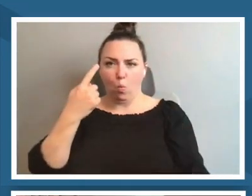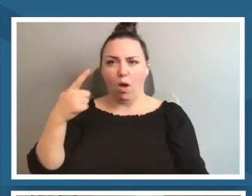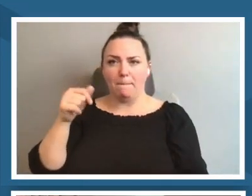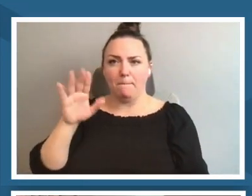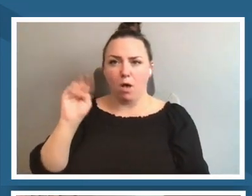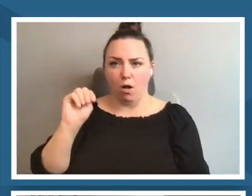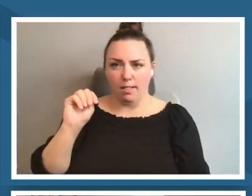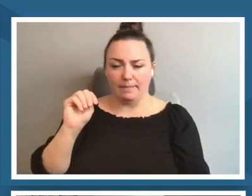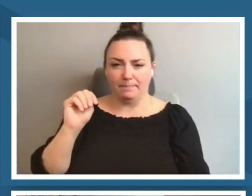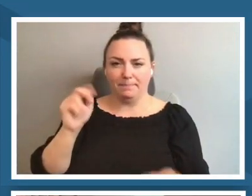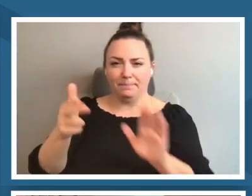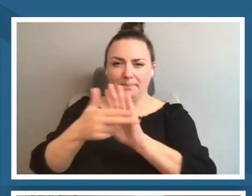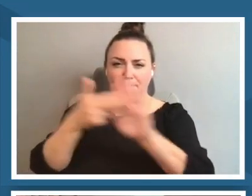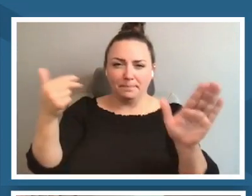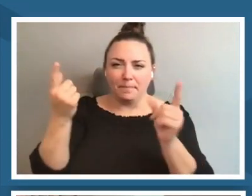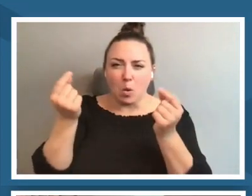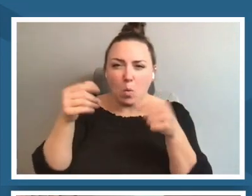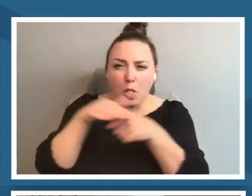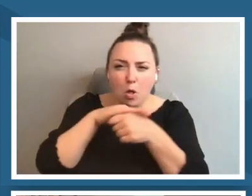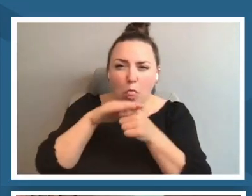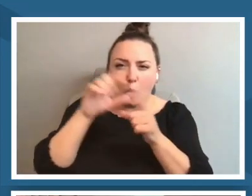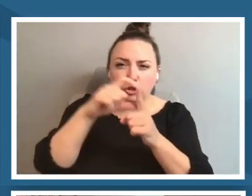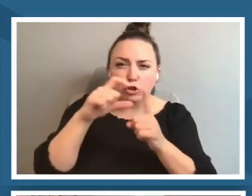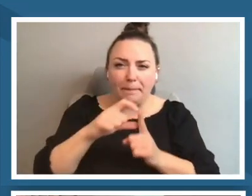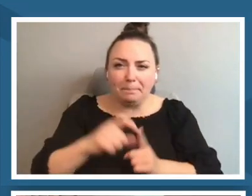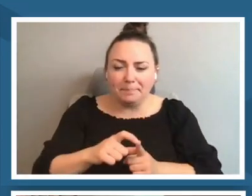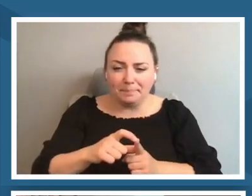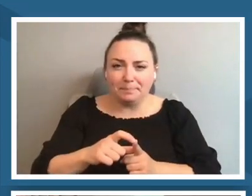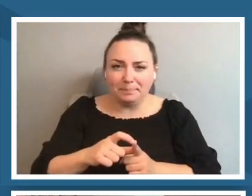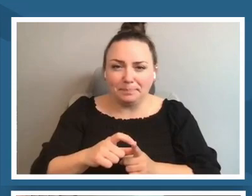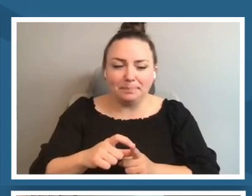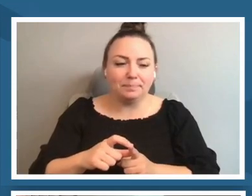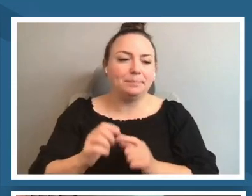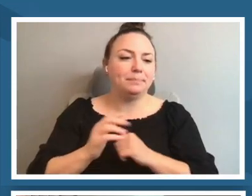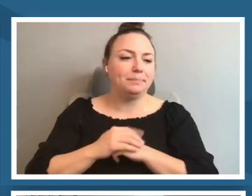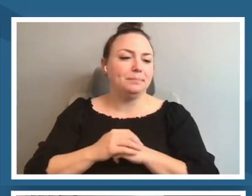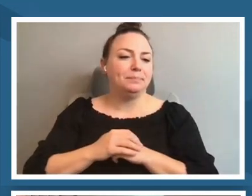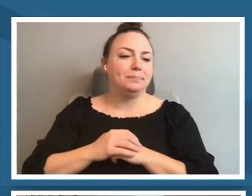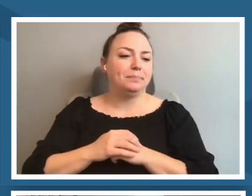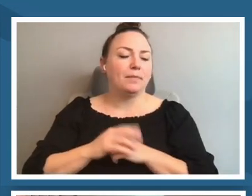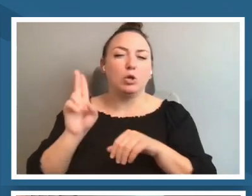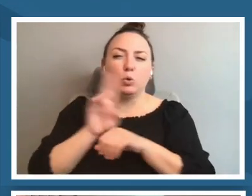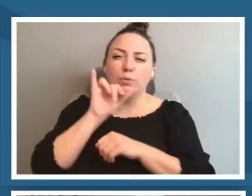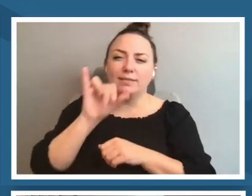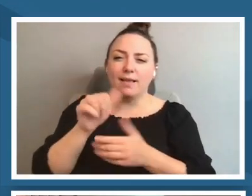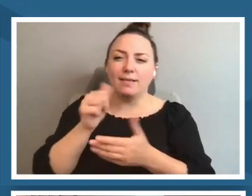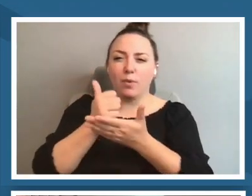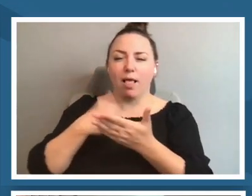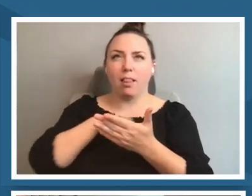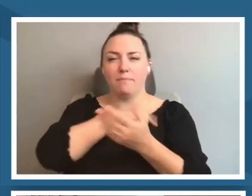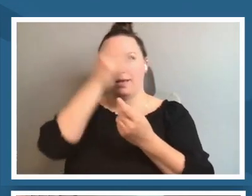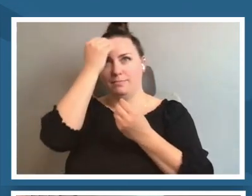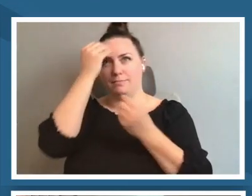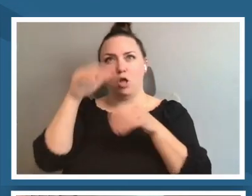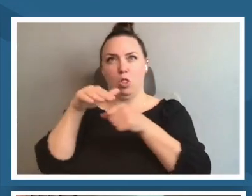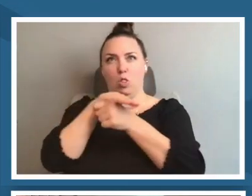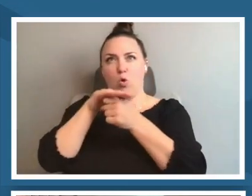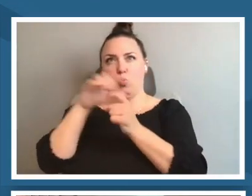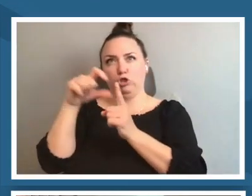the local terminology and we did that as a kind of way of thinking about local